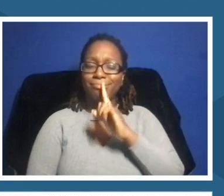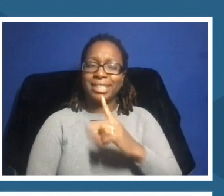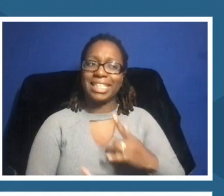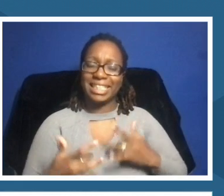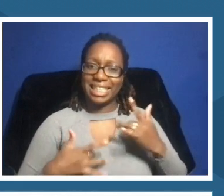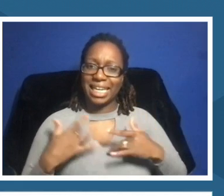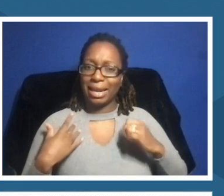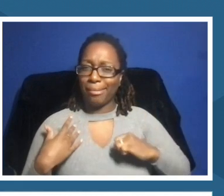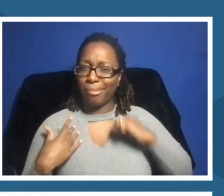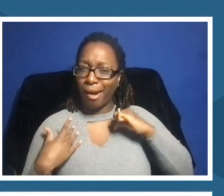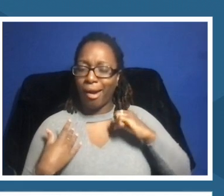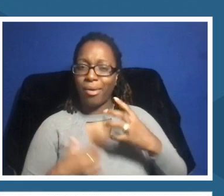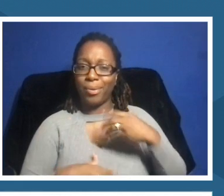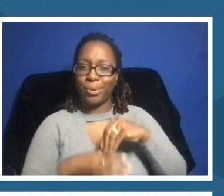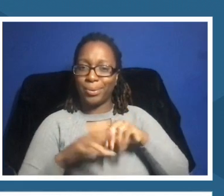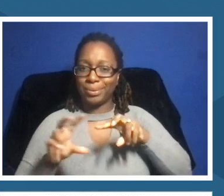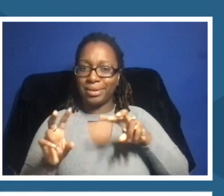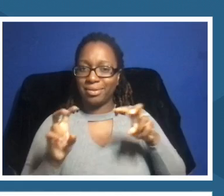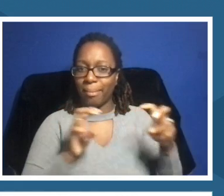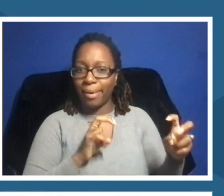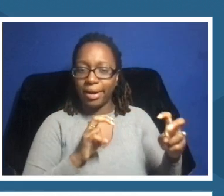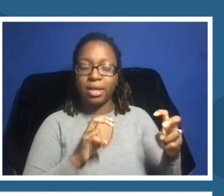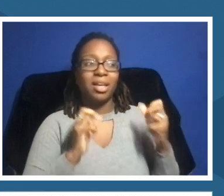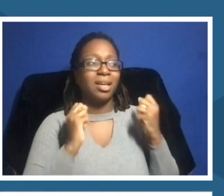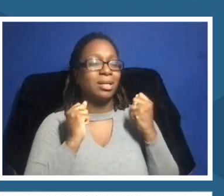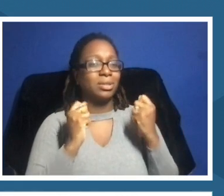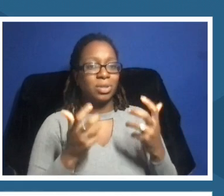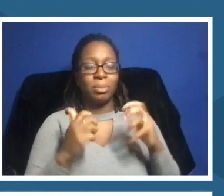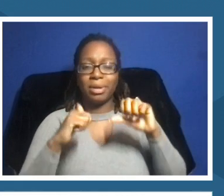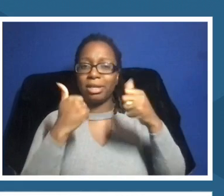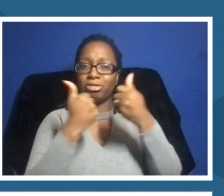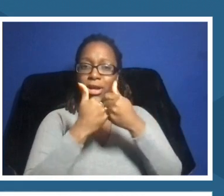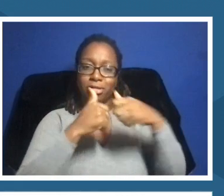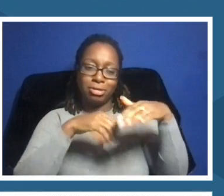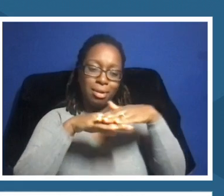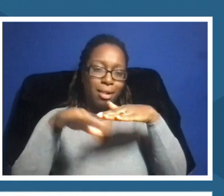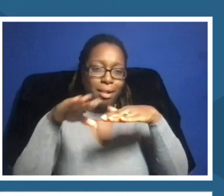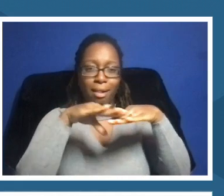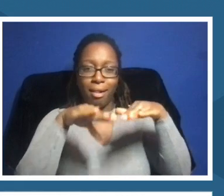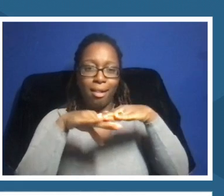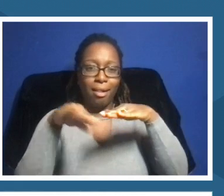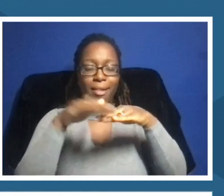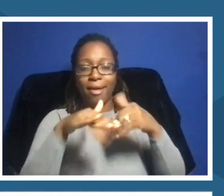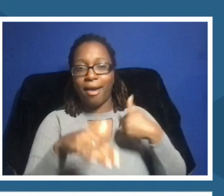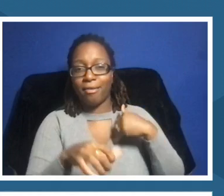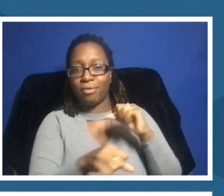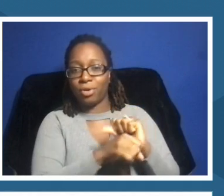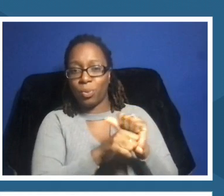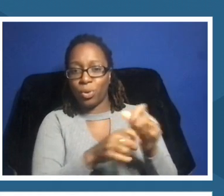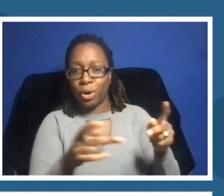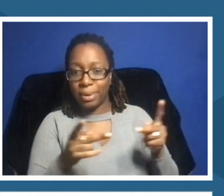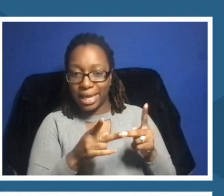series it covers so many challenging experiences in the workplace as supreta